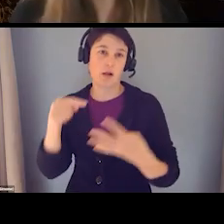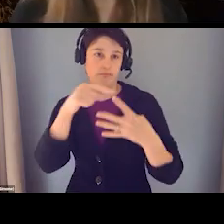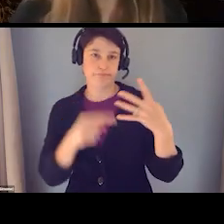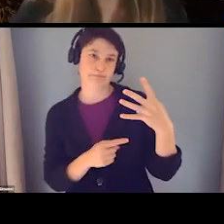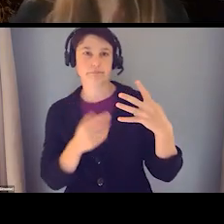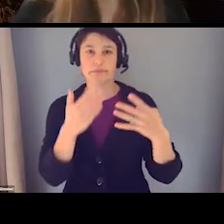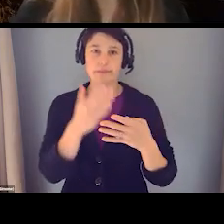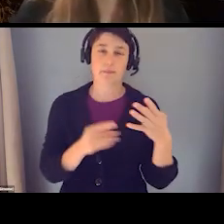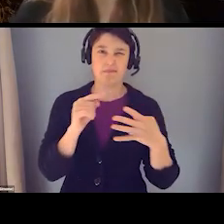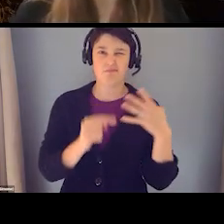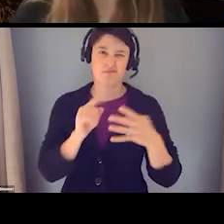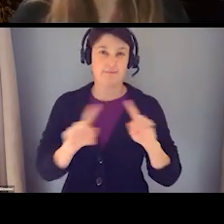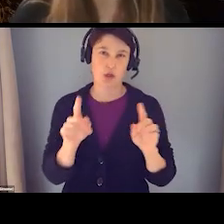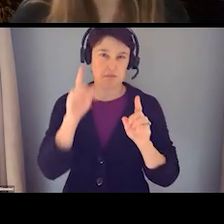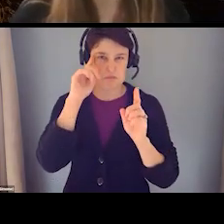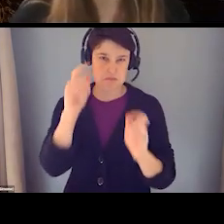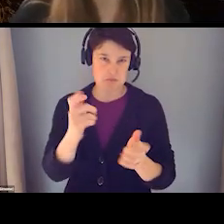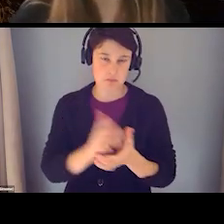Proposed versus actual compensation is one we see a lot.